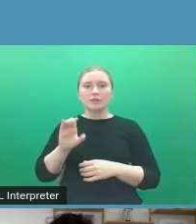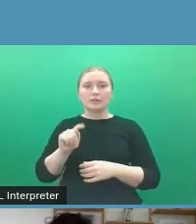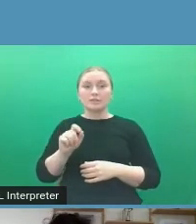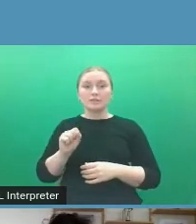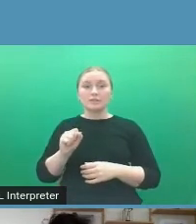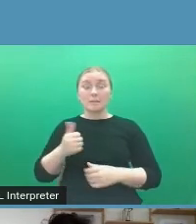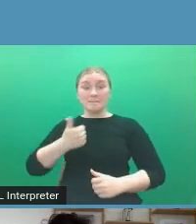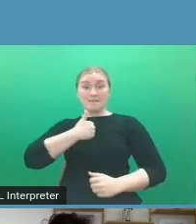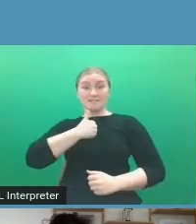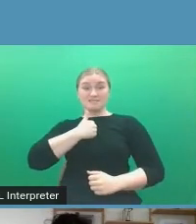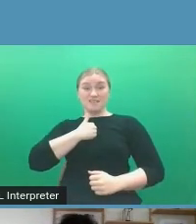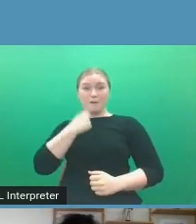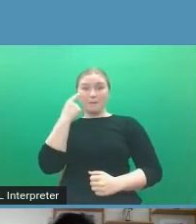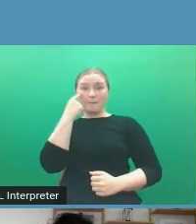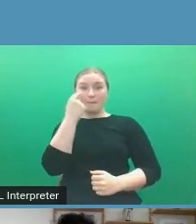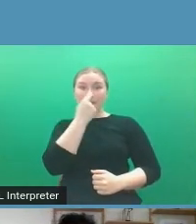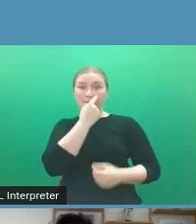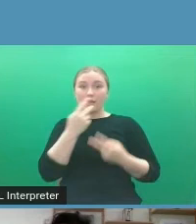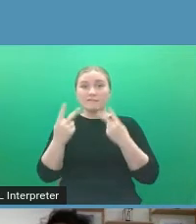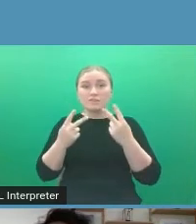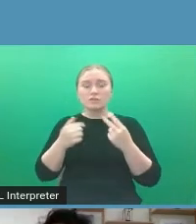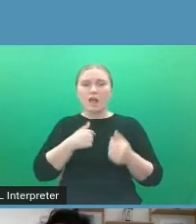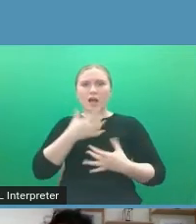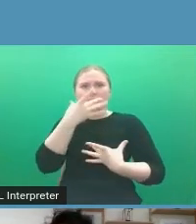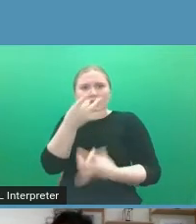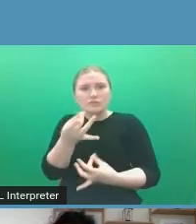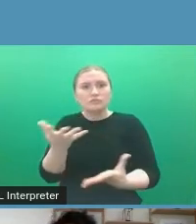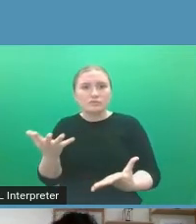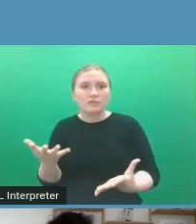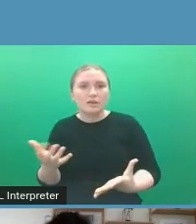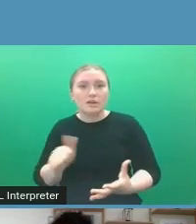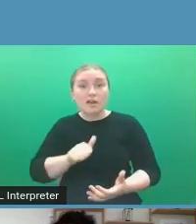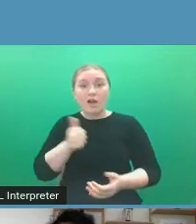a museum would be interested in but Corey would be interested in as well even though he can see the